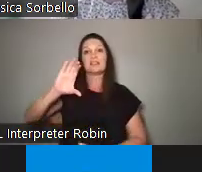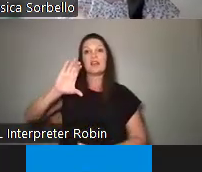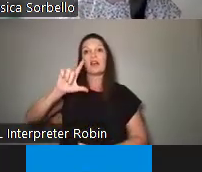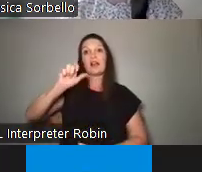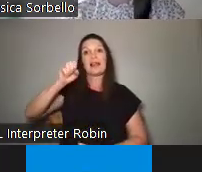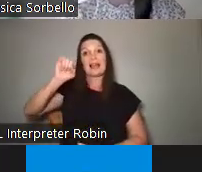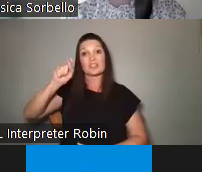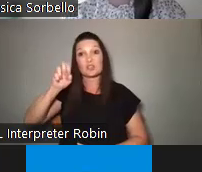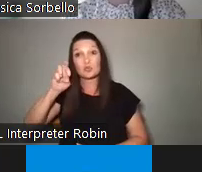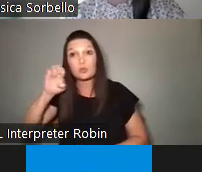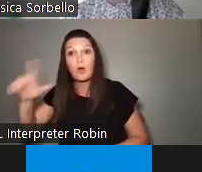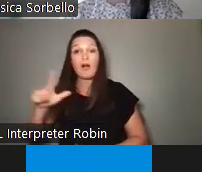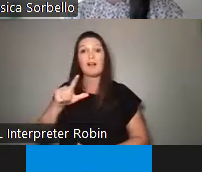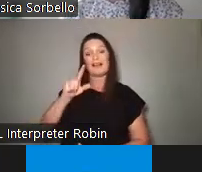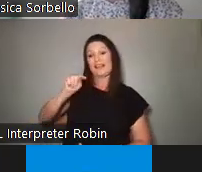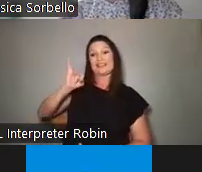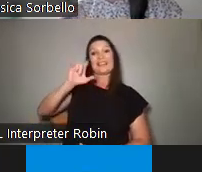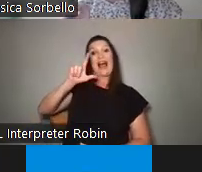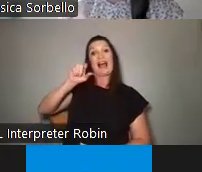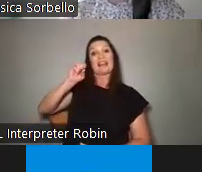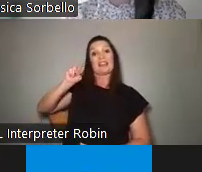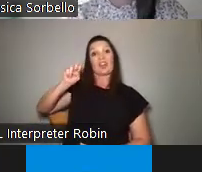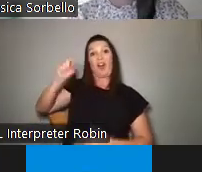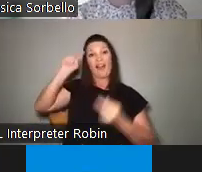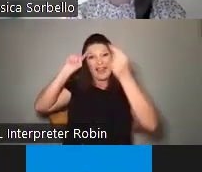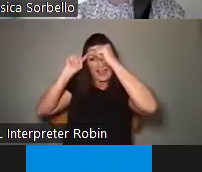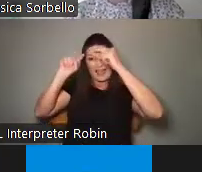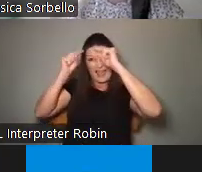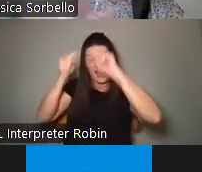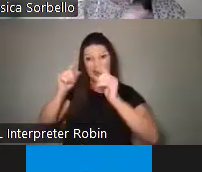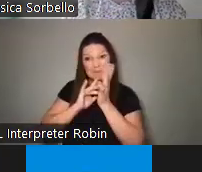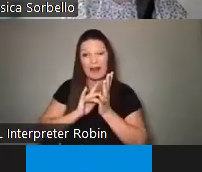in our medicine cabinet that we don't necessarily need